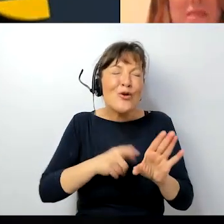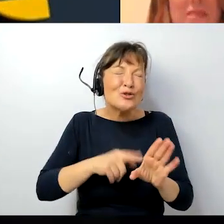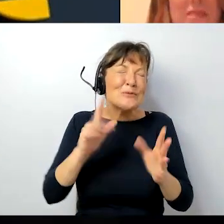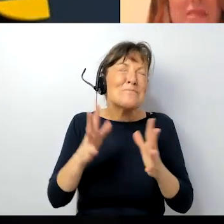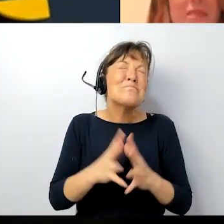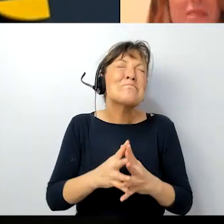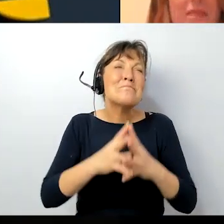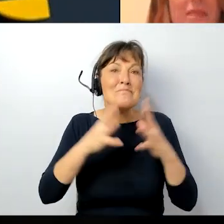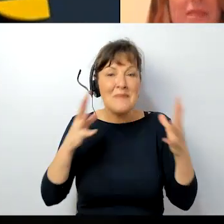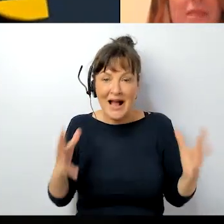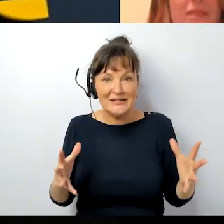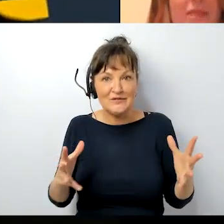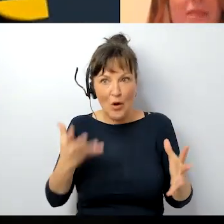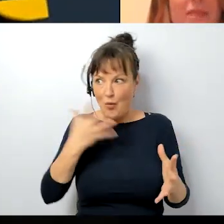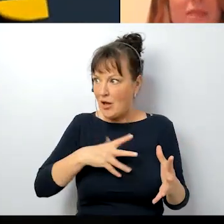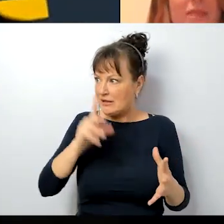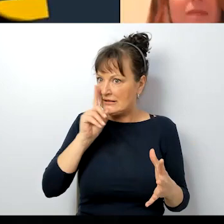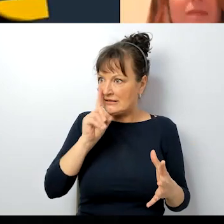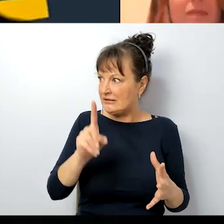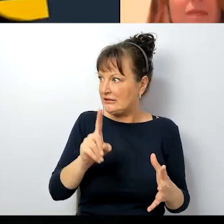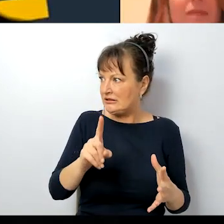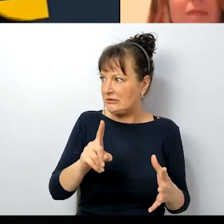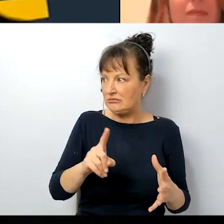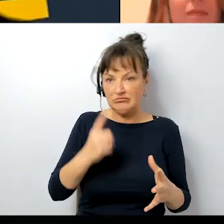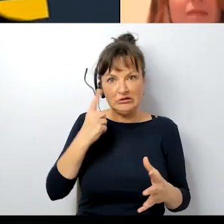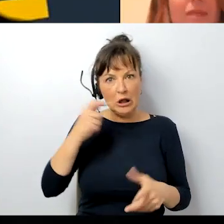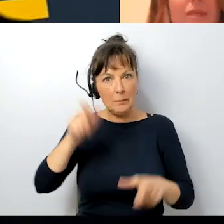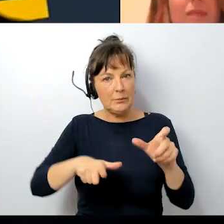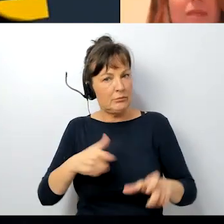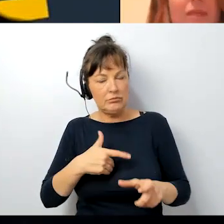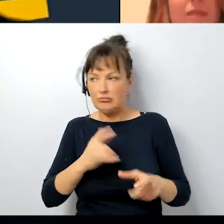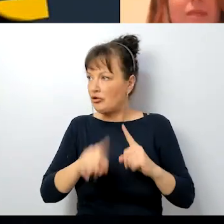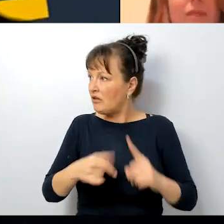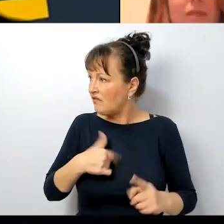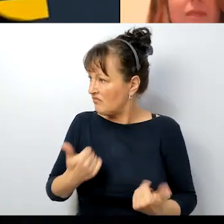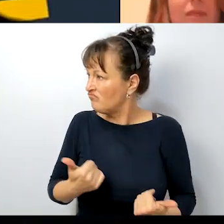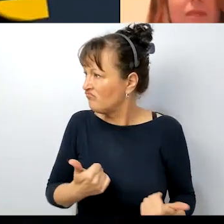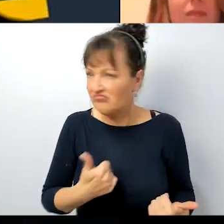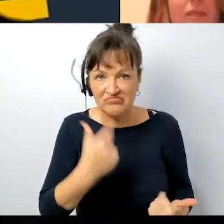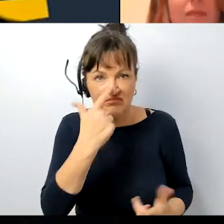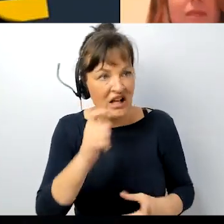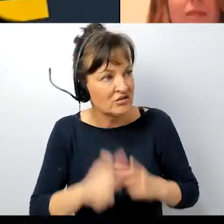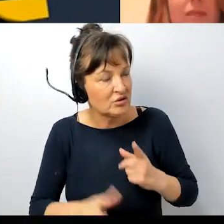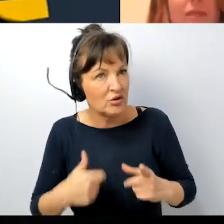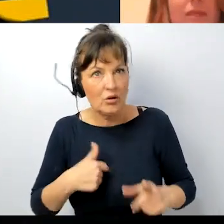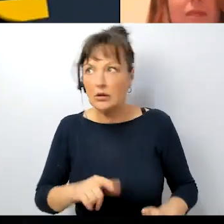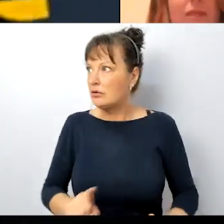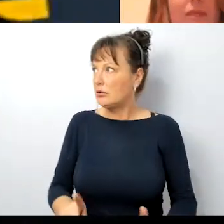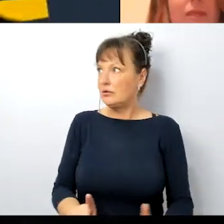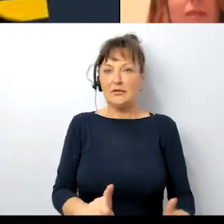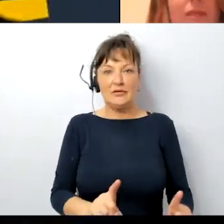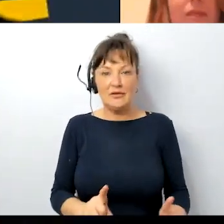The site nearest me, Selby in North Yorkshire, is massive so you know we really want to see what the